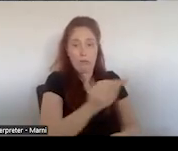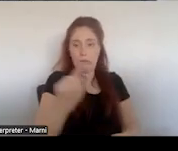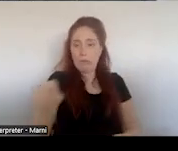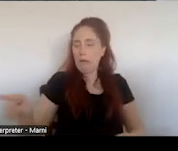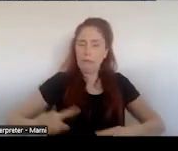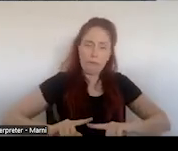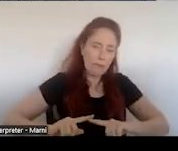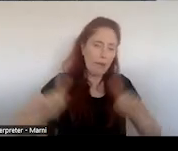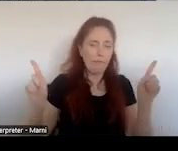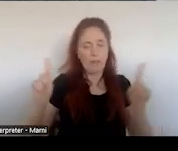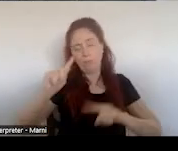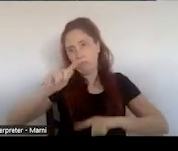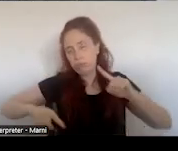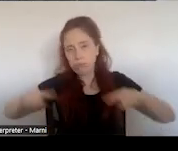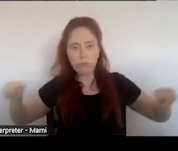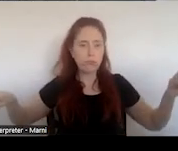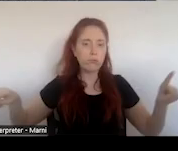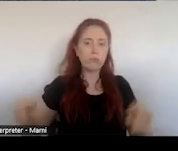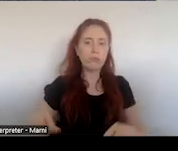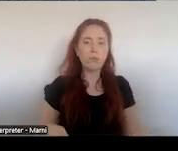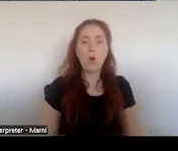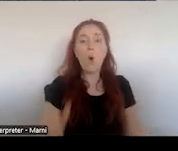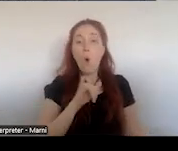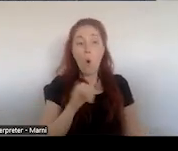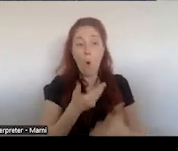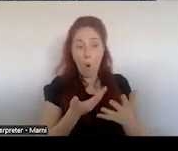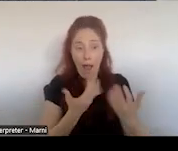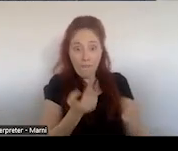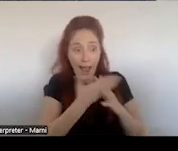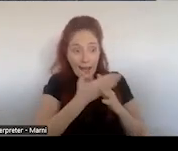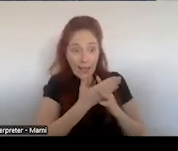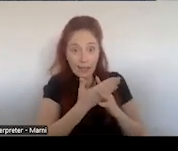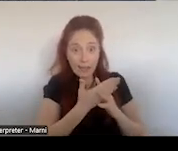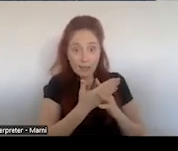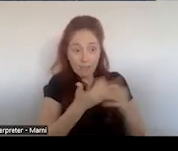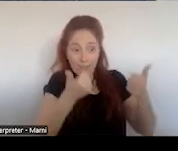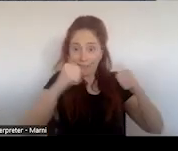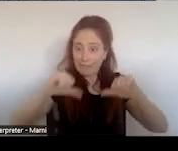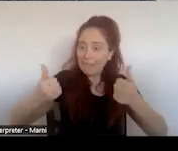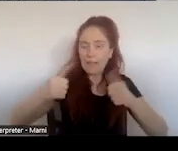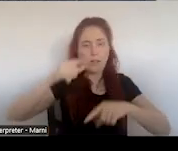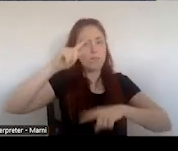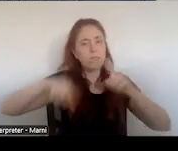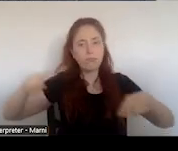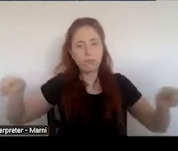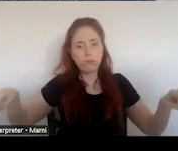well as diverse levels of existing accessibility and how they even interact with government and